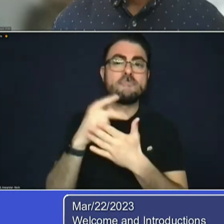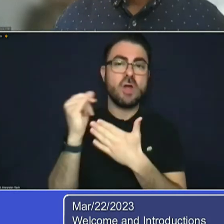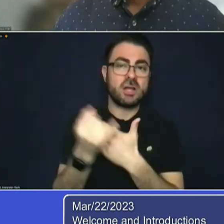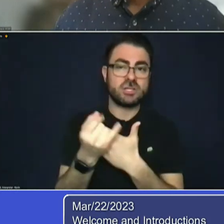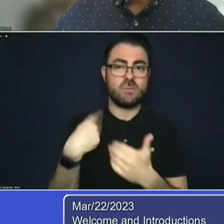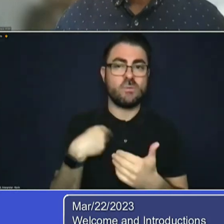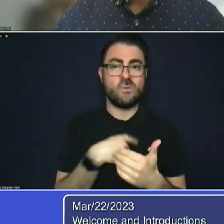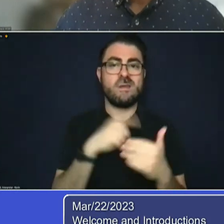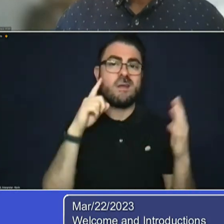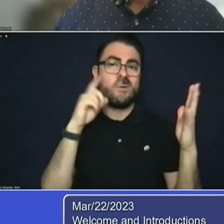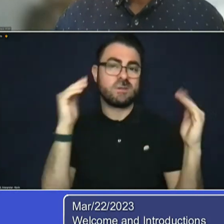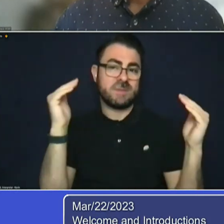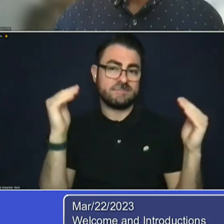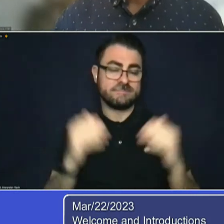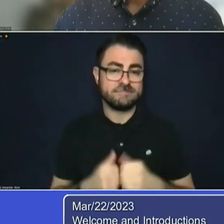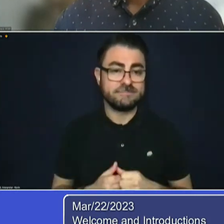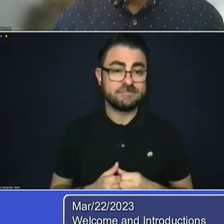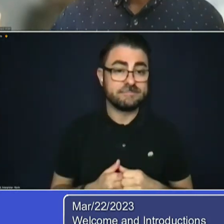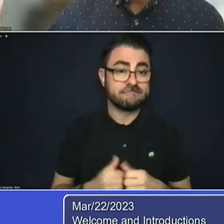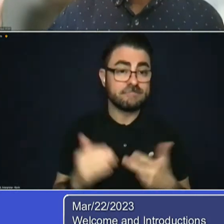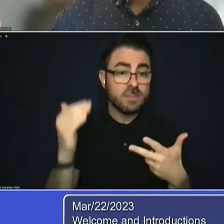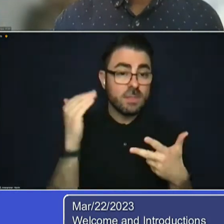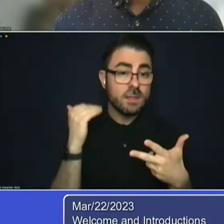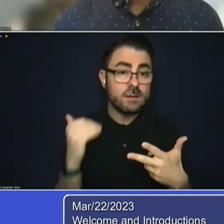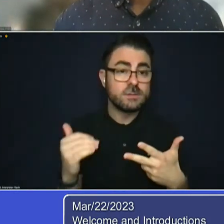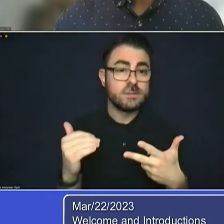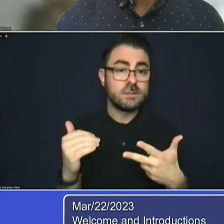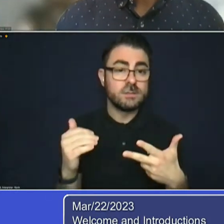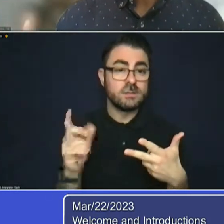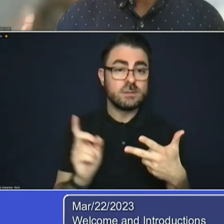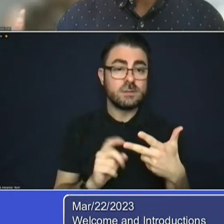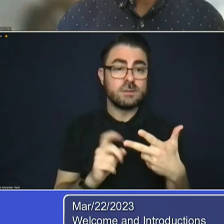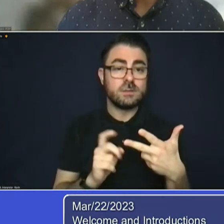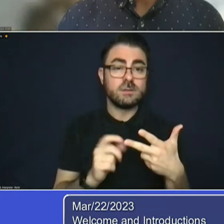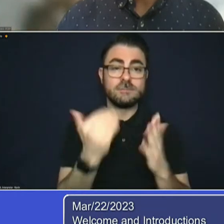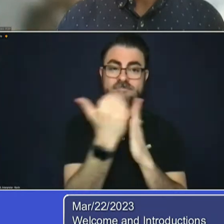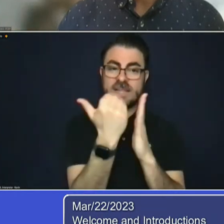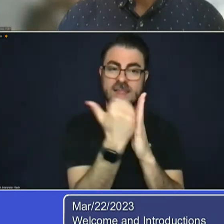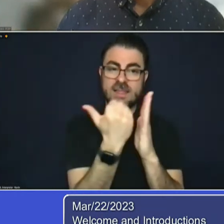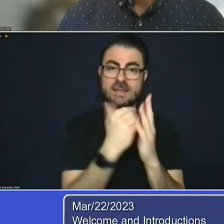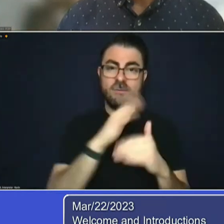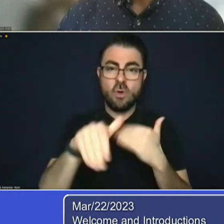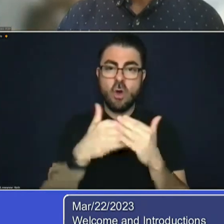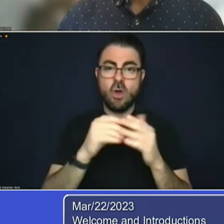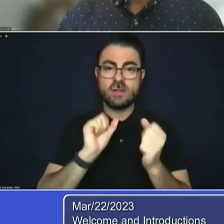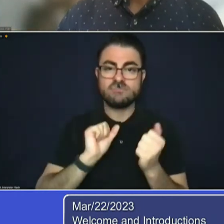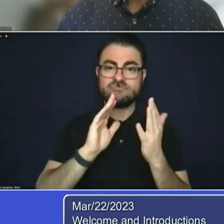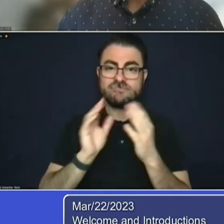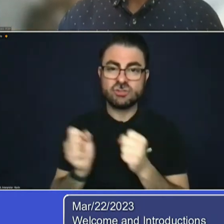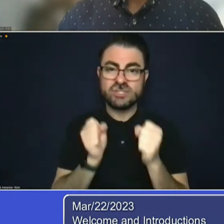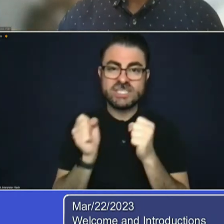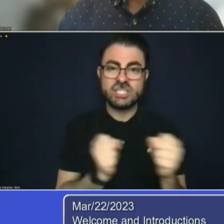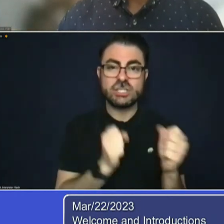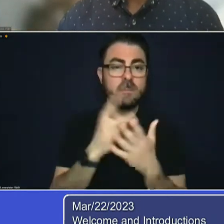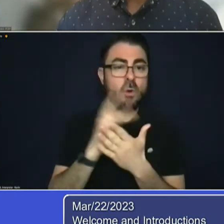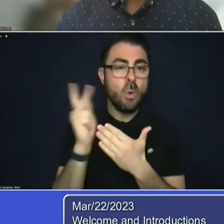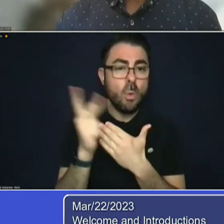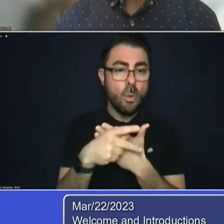GRANTS. AND A BRIEF DESCRIPTION OF THE KINDS OF PROJECTS WE EXPECT TO SEE THERE. NEXT YOU'LL SEE IN THE SECTION,